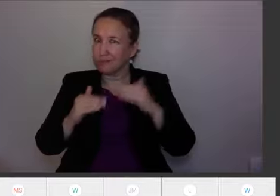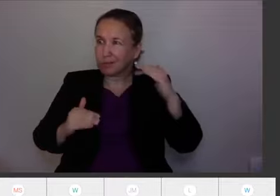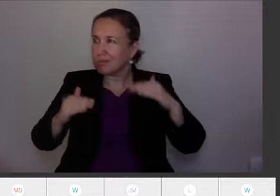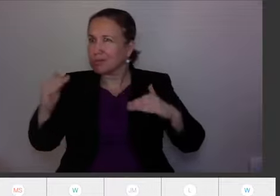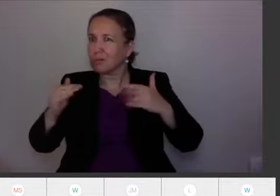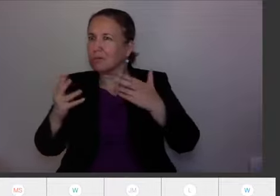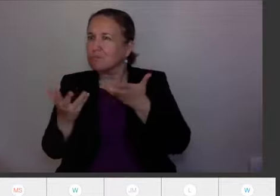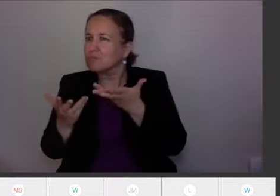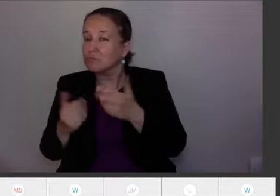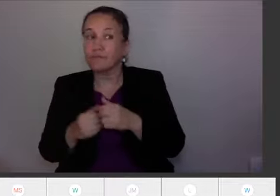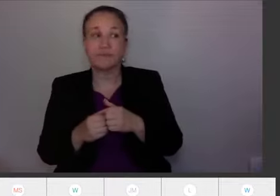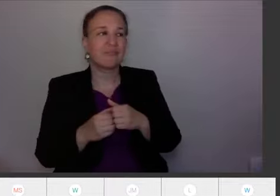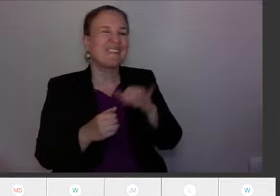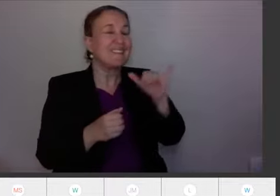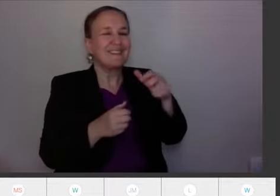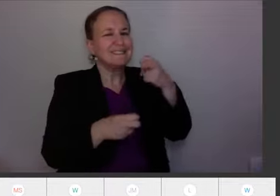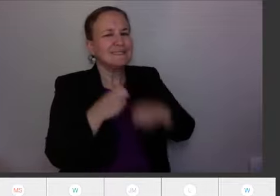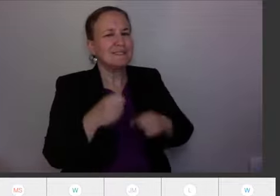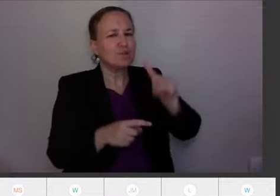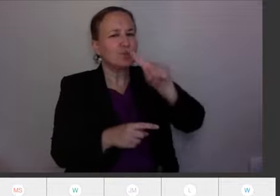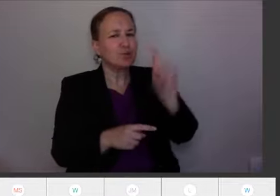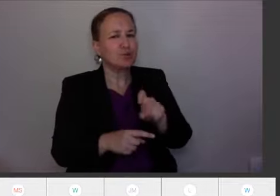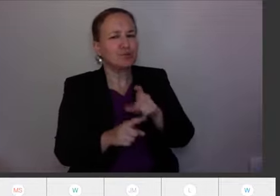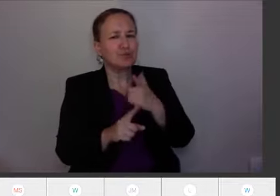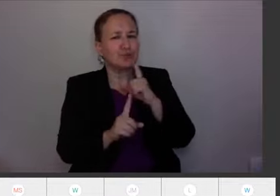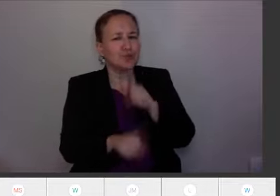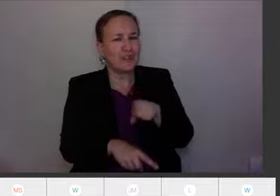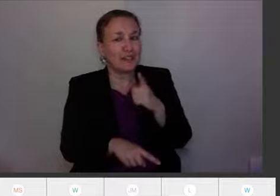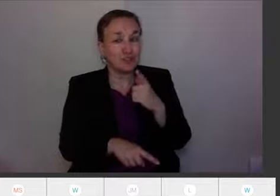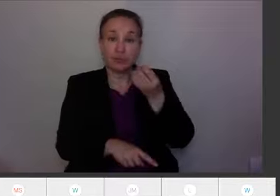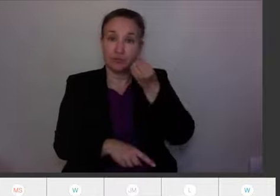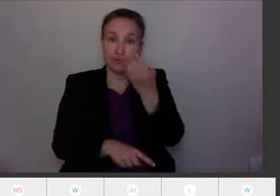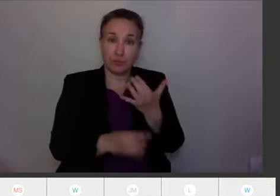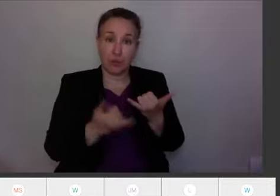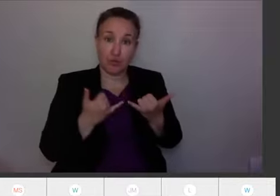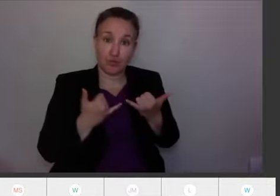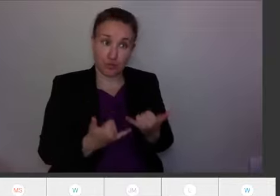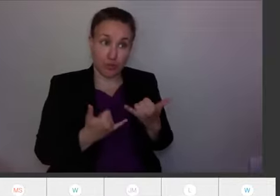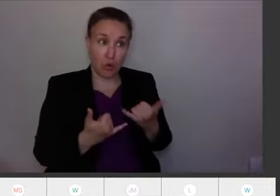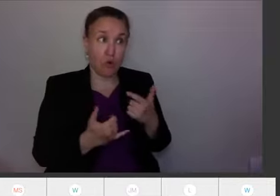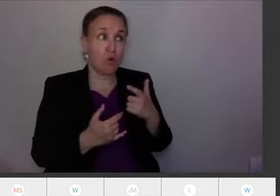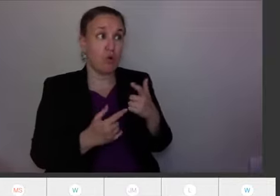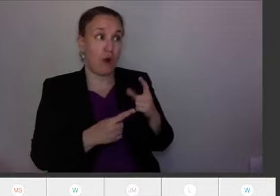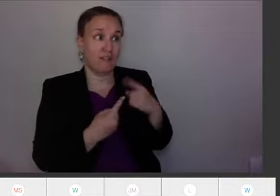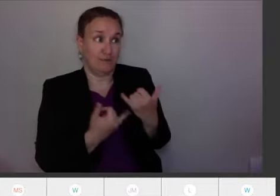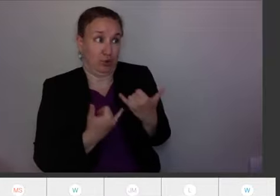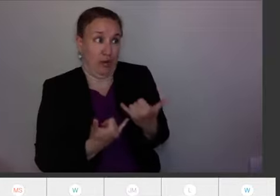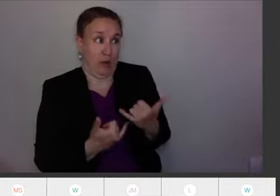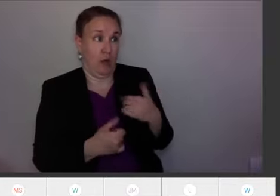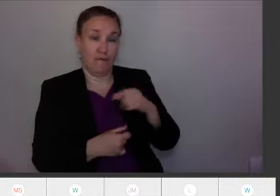can tell you that um as of today there have been a hundred and twenty one thousand